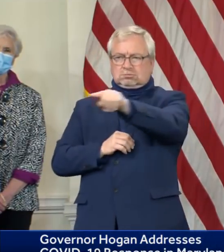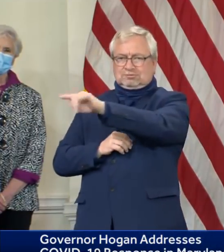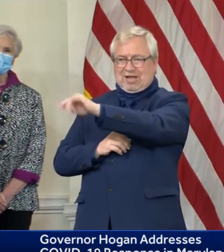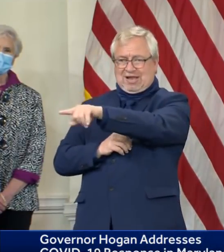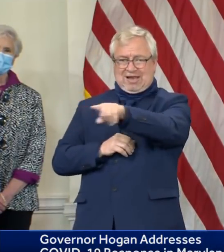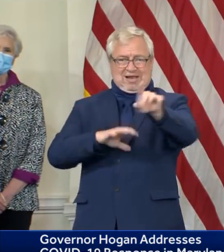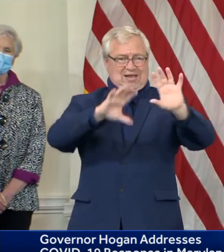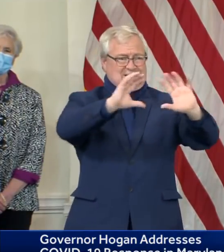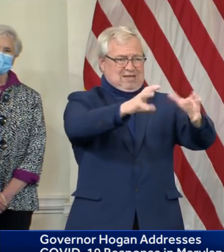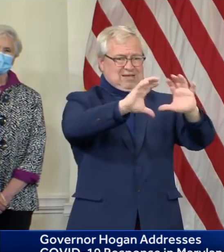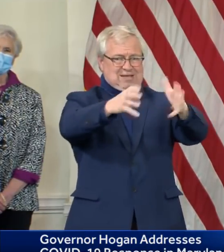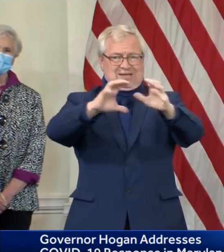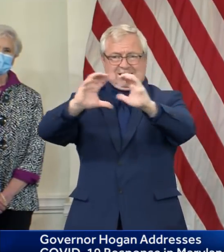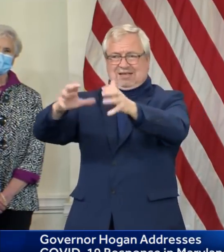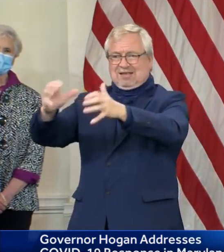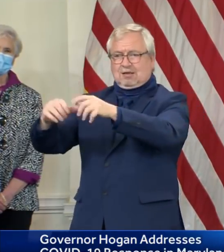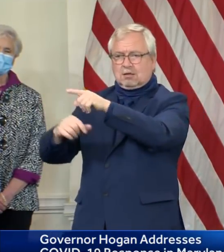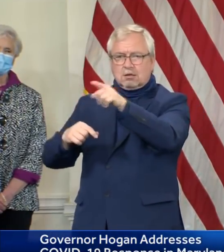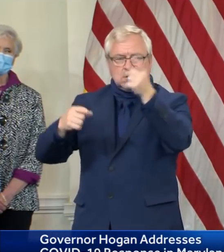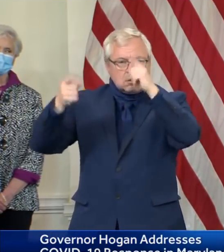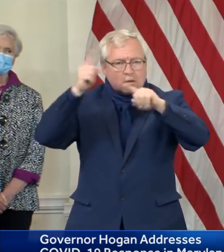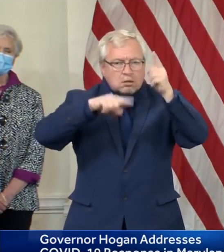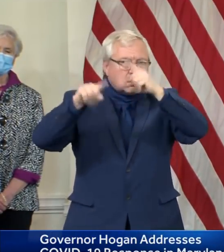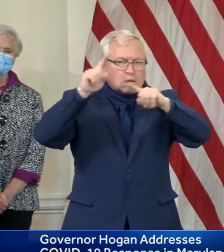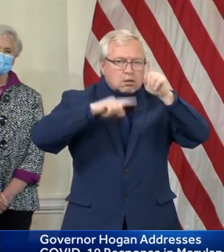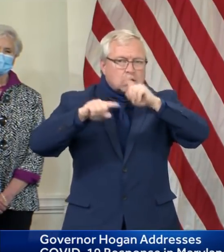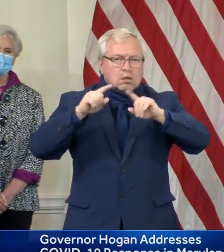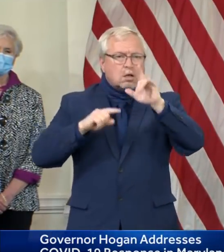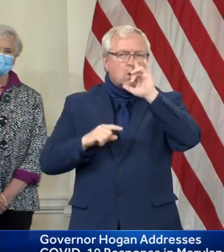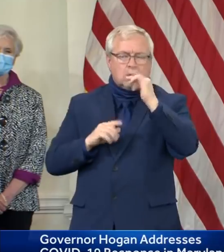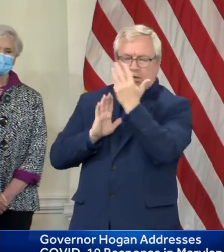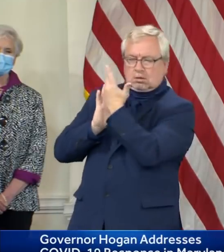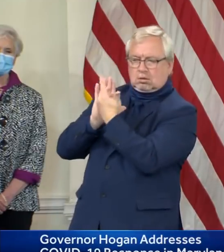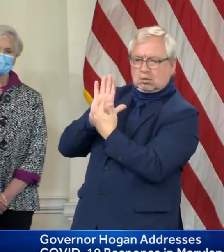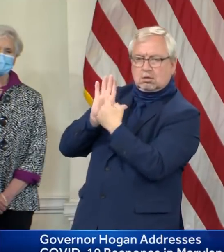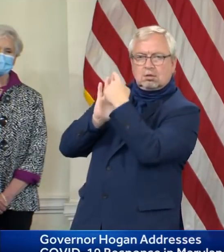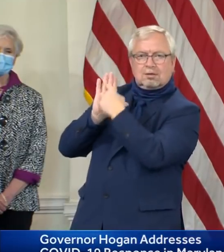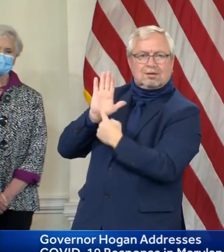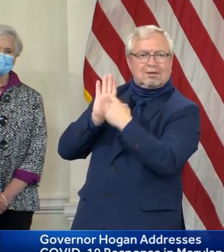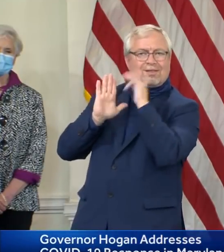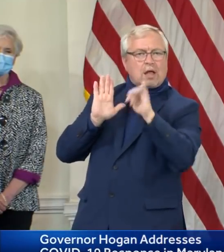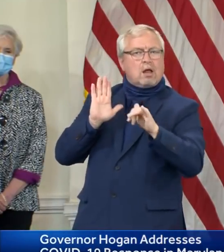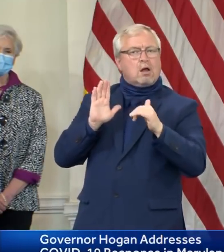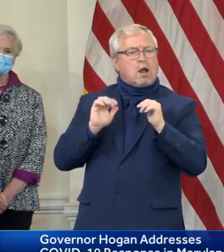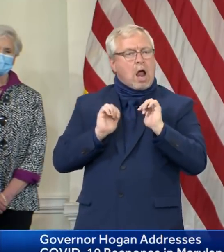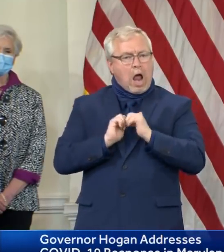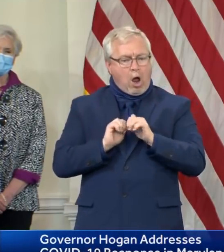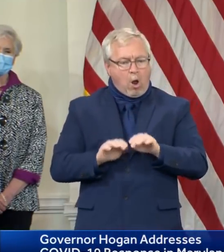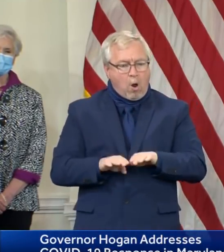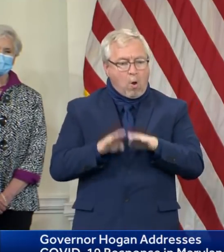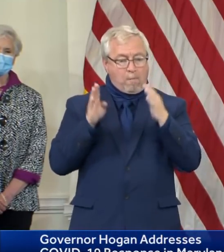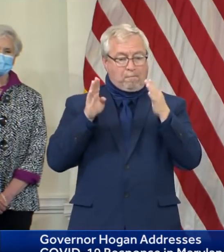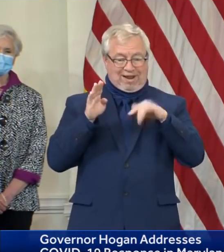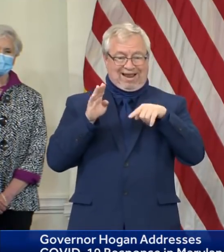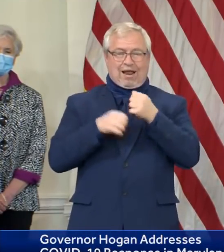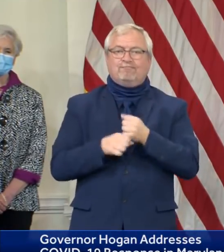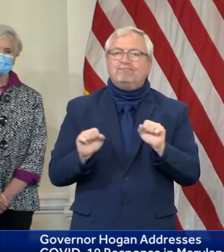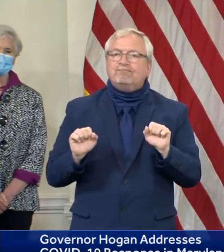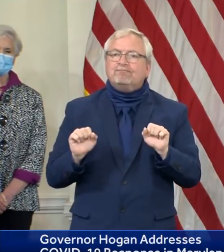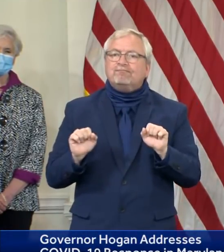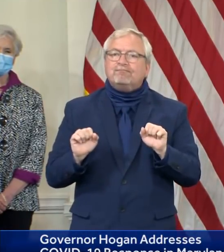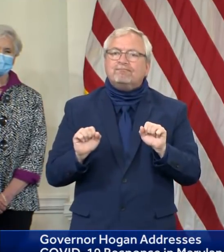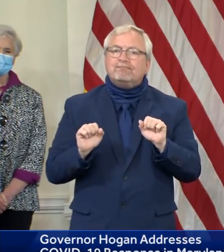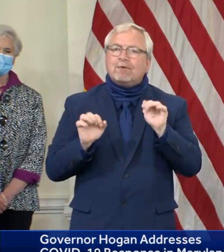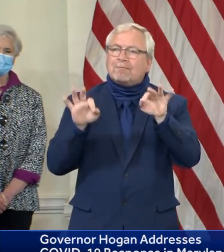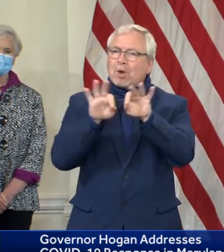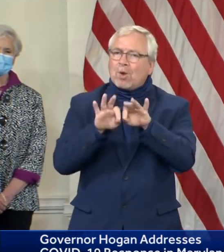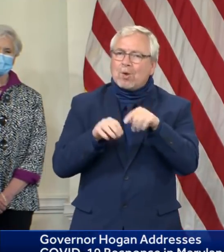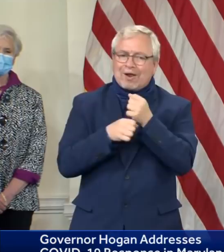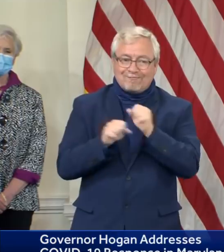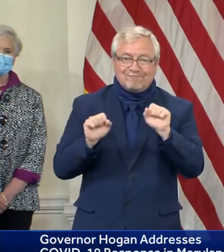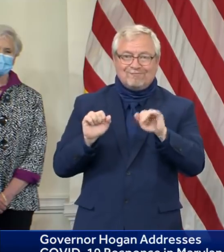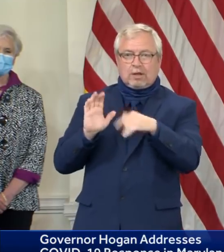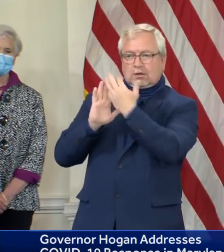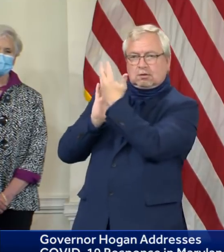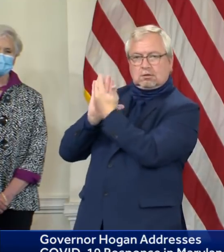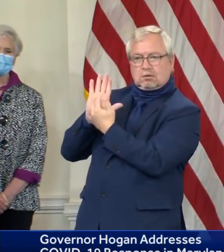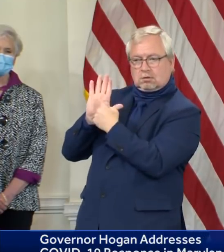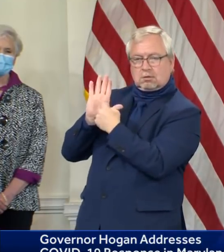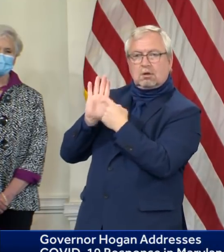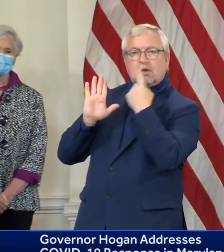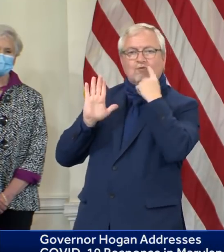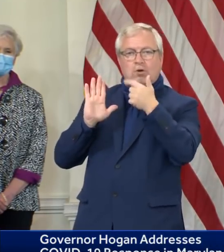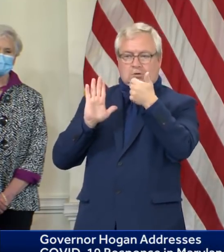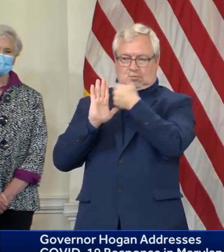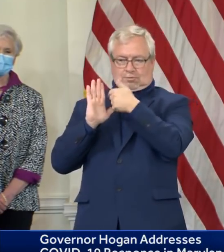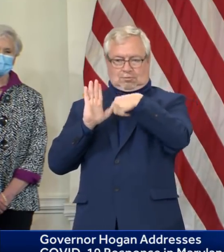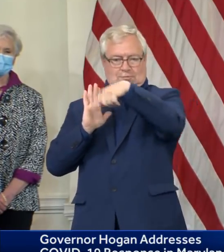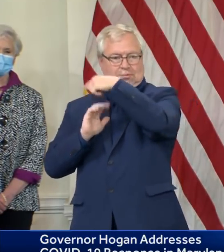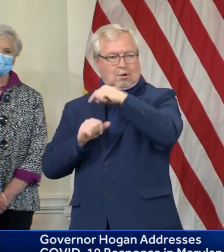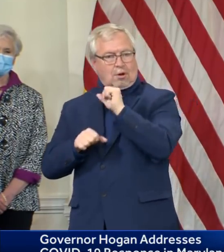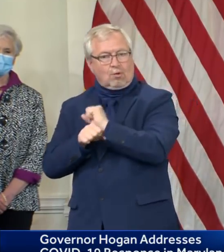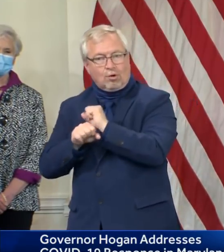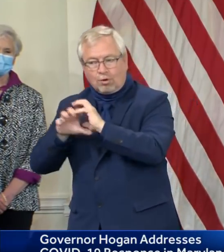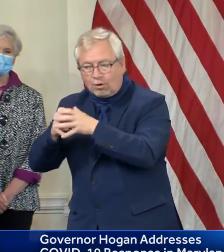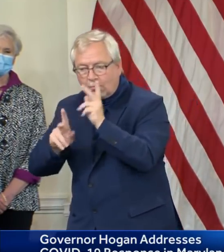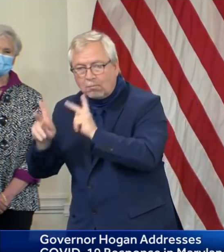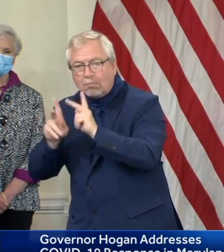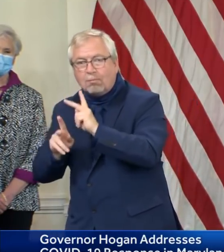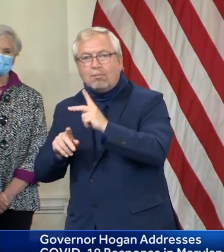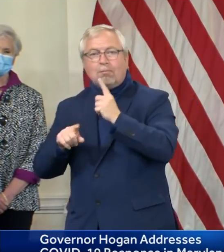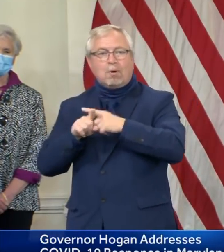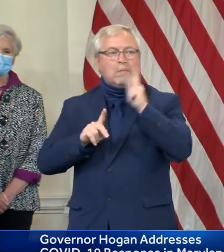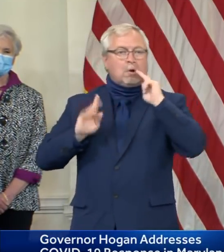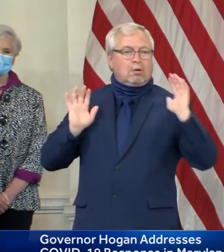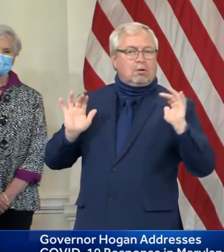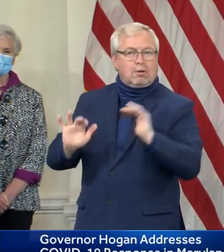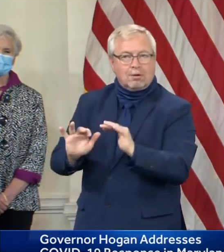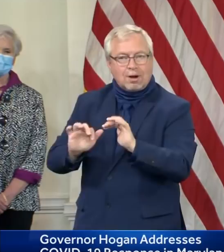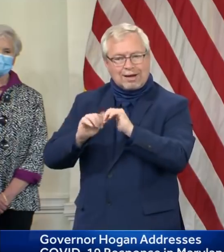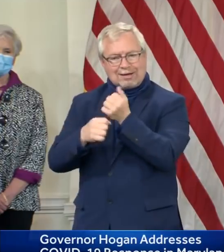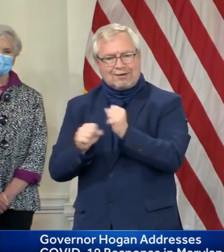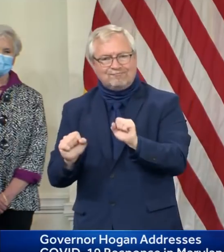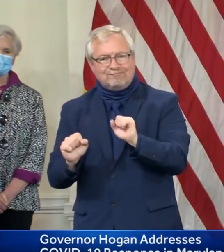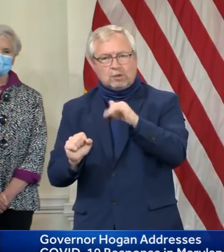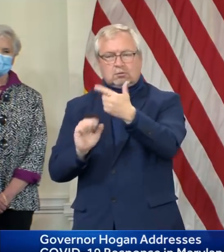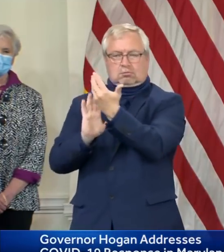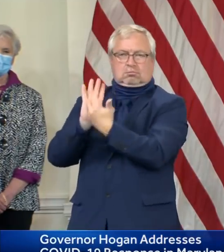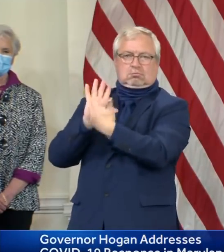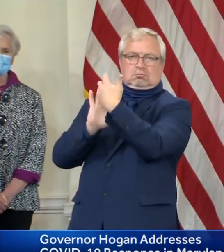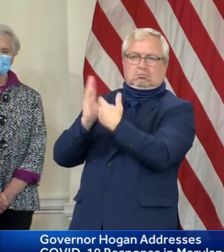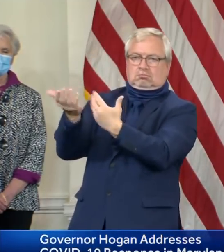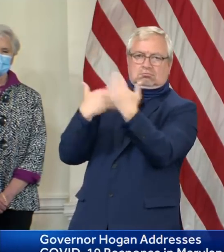EACH OF THE WORKGROUPS HAS COLLABORATED ON -- PROPOSE RECOMMENDATIONS AND GUIDELINES TO HELP DETERMINE HOW THEY CAN PREPARE TO REOPEN IN WAYS THAT KEEP EMPLOYEES, CUSTOMERS, AND